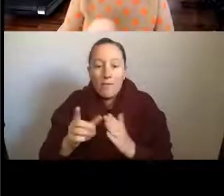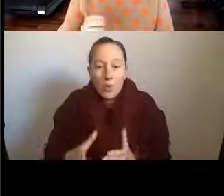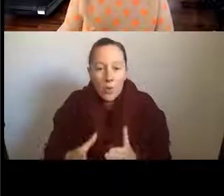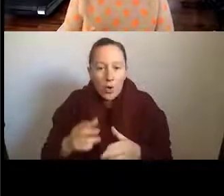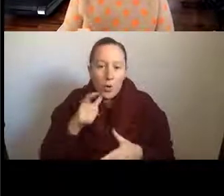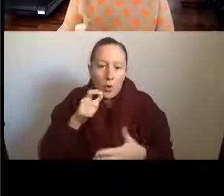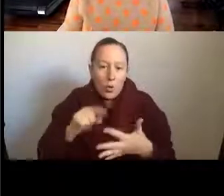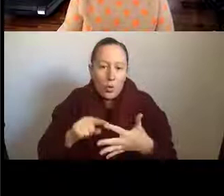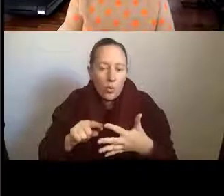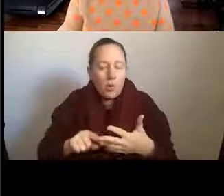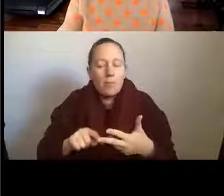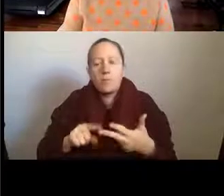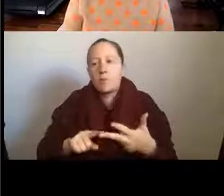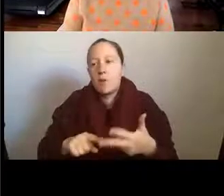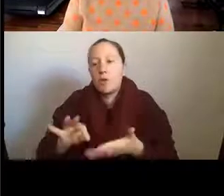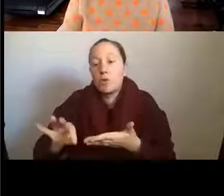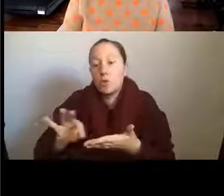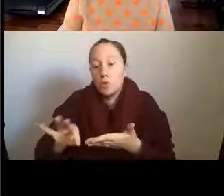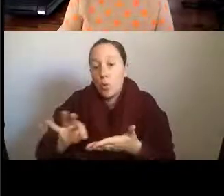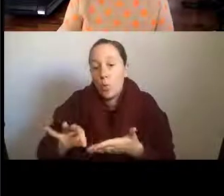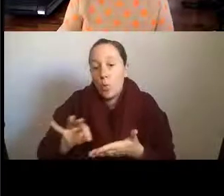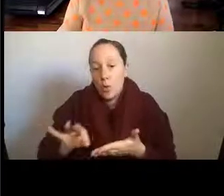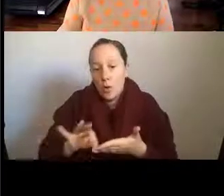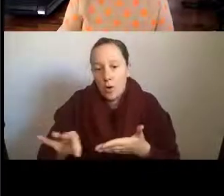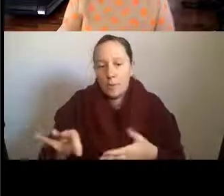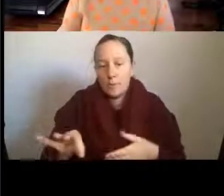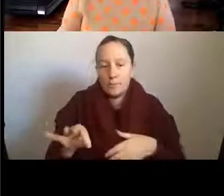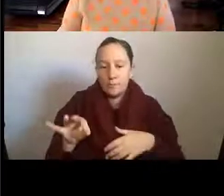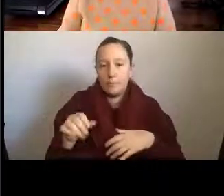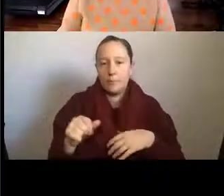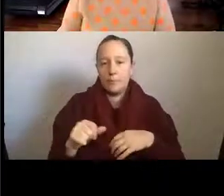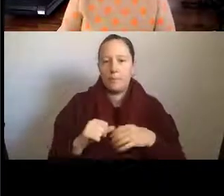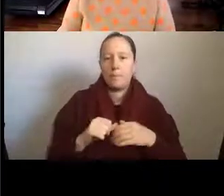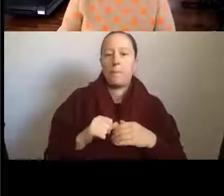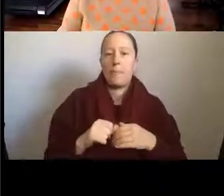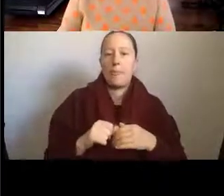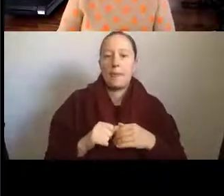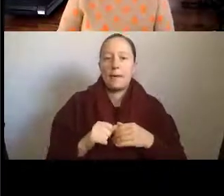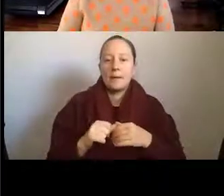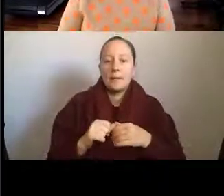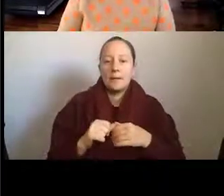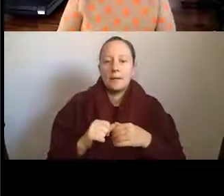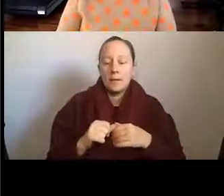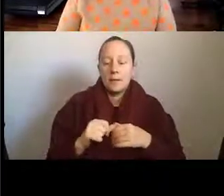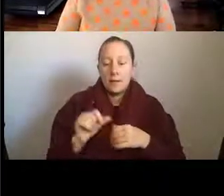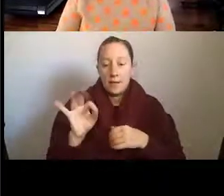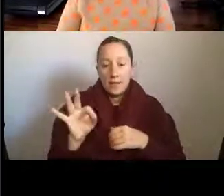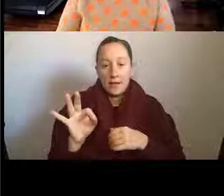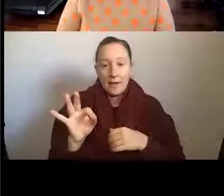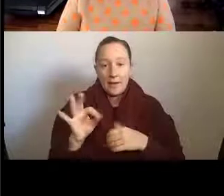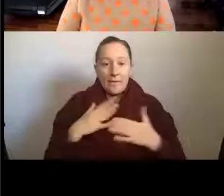It will have the score that your application received. If there were human or animal concerns